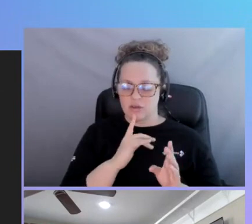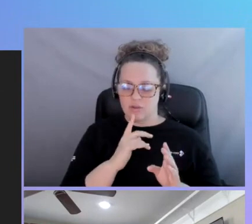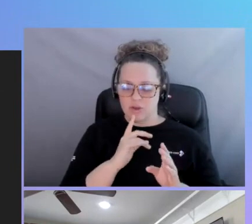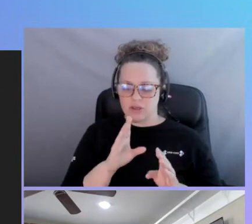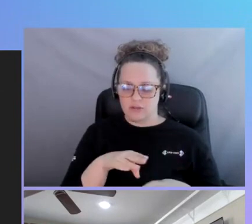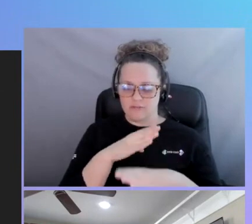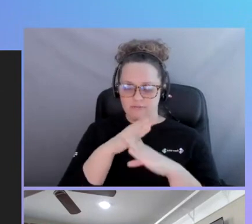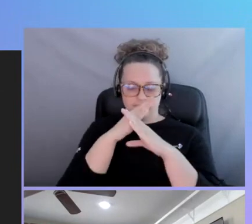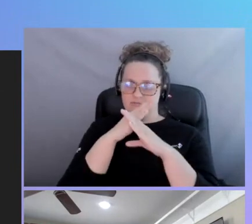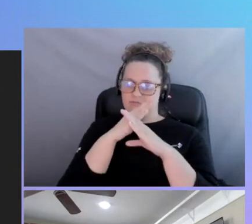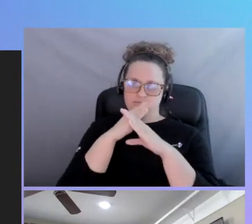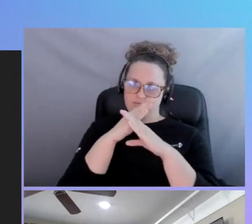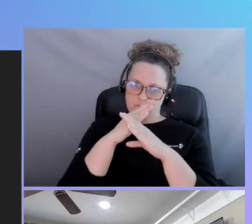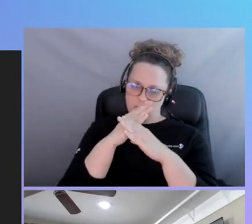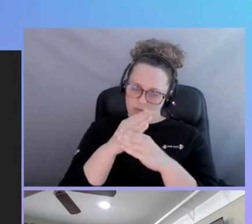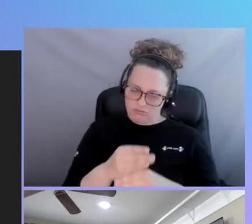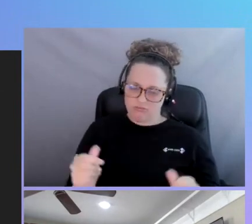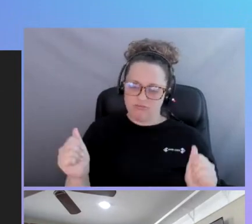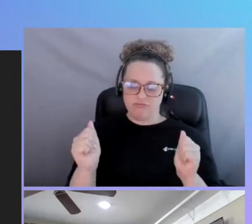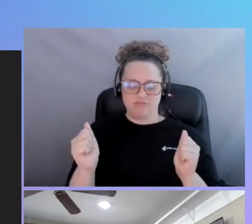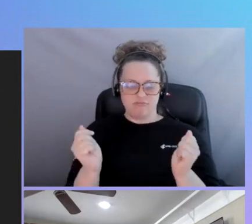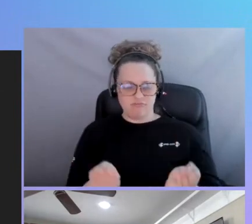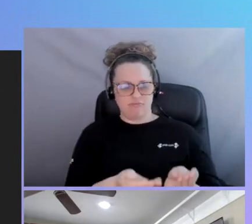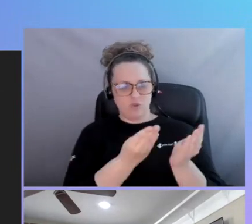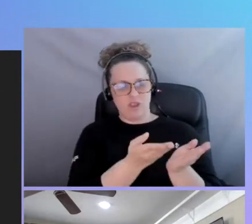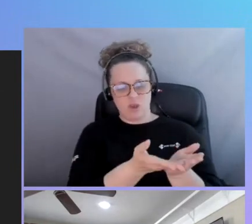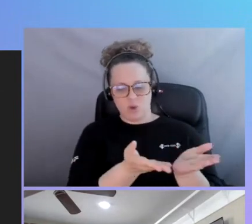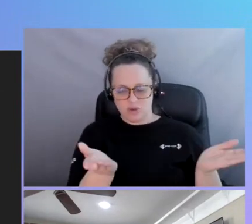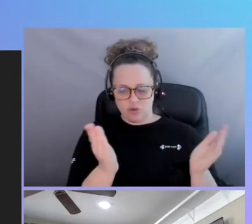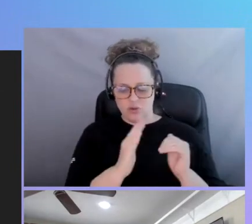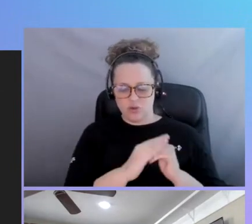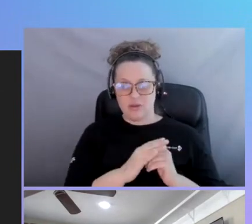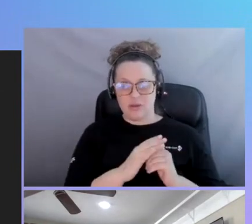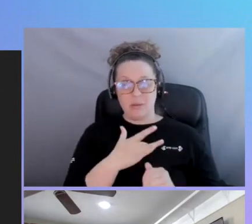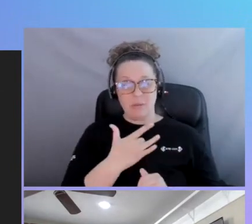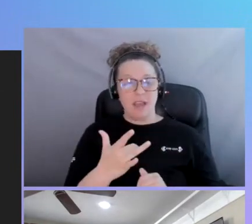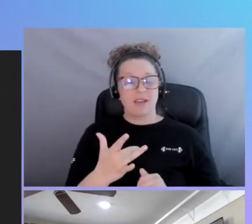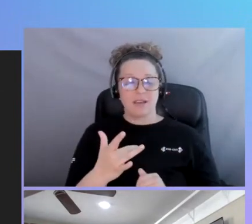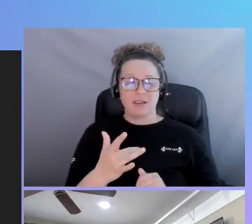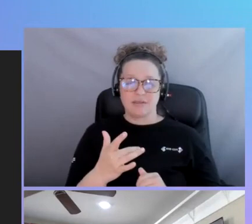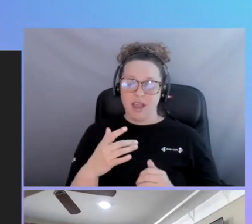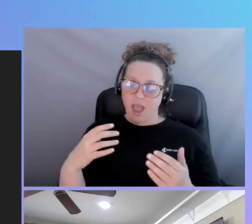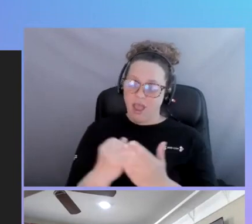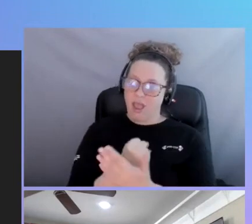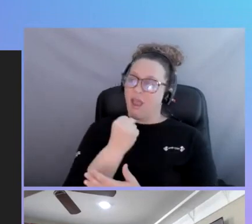resources and mostly opening doors. Hey, I'm having some